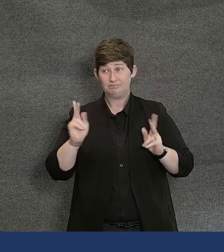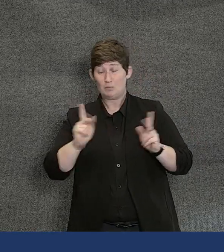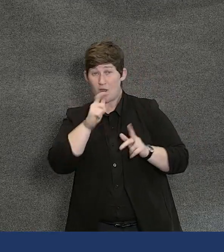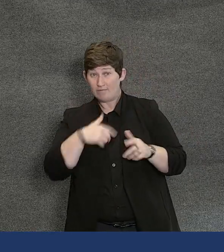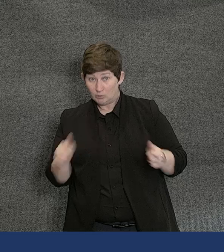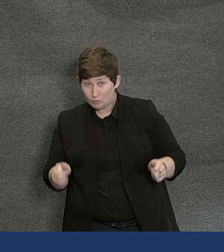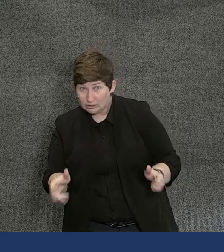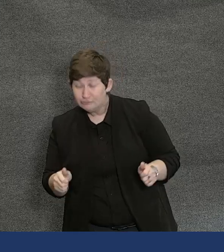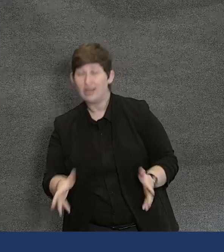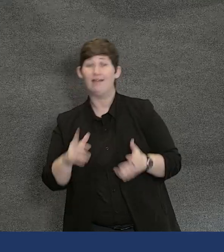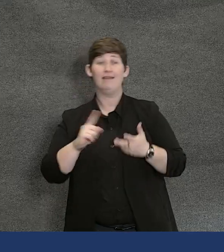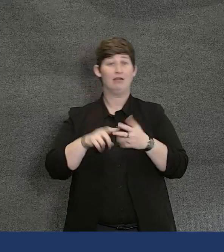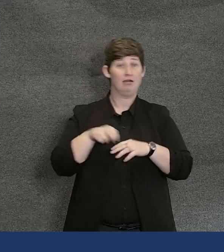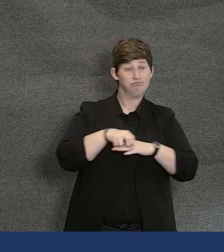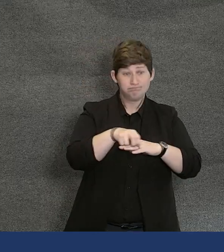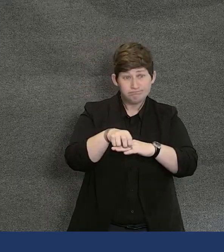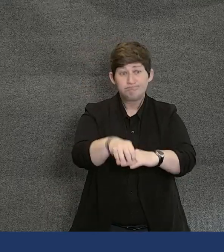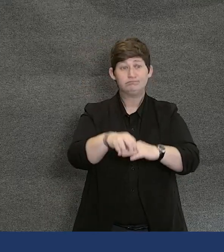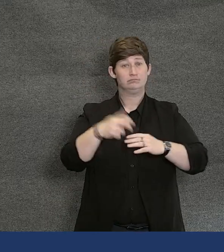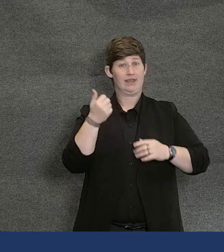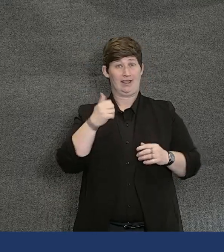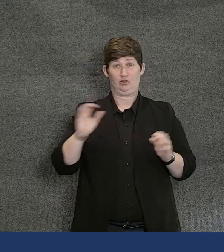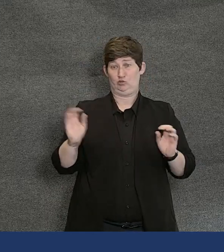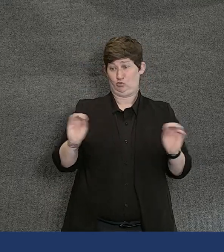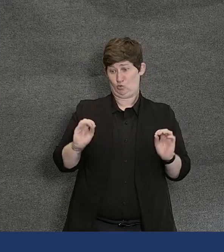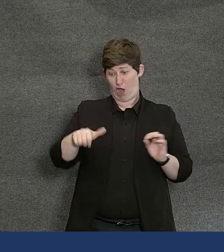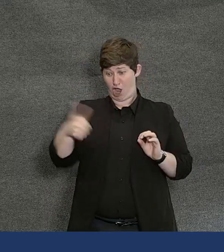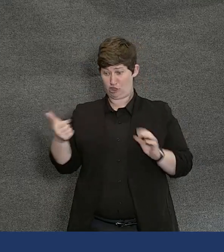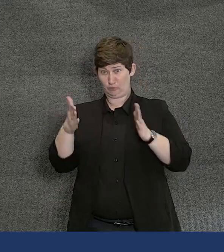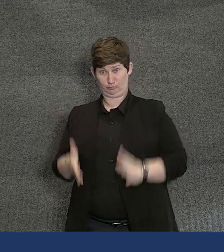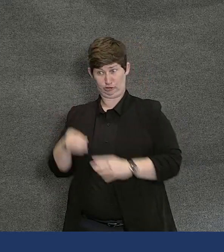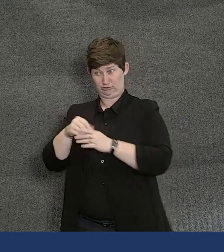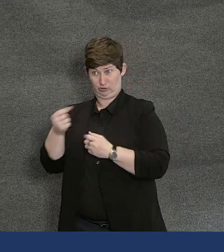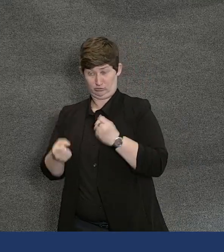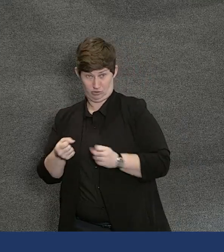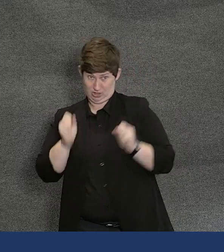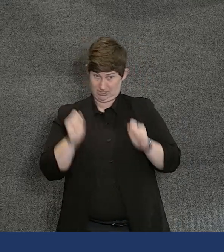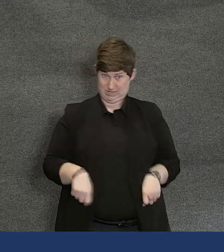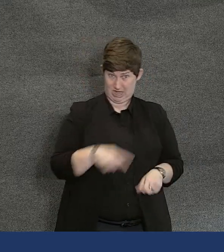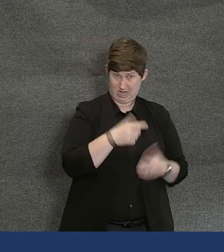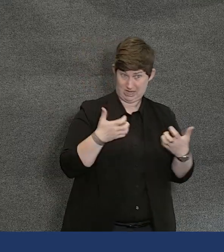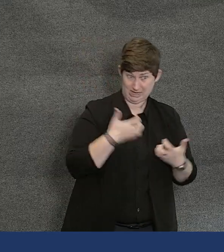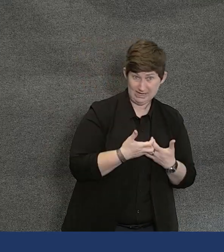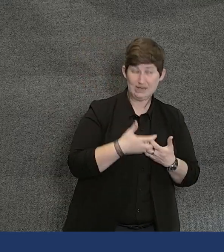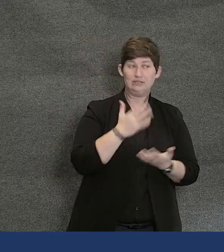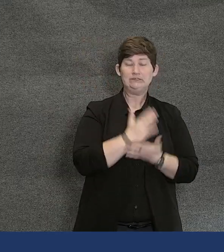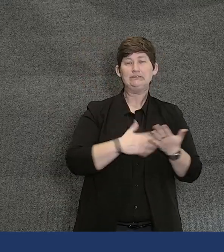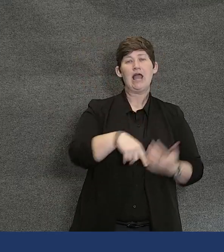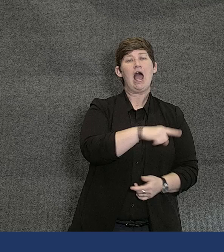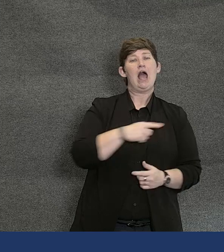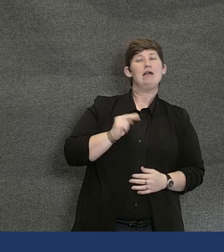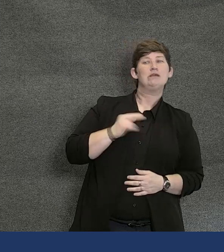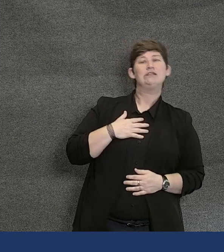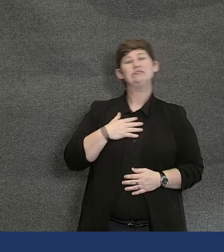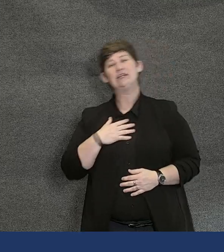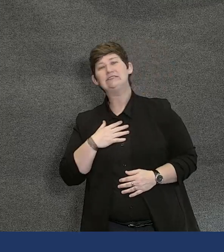without an attendant? They all said, well, we're not quite there yet. We're still going to have to have attendants. So we may be waiting a little bit,